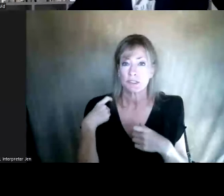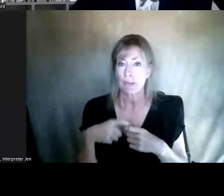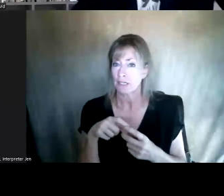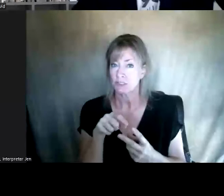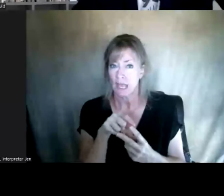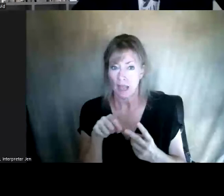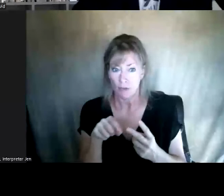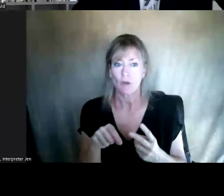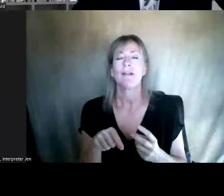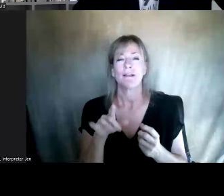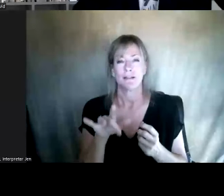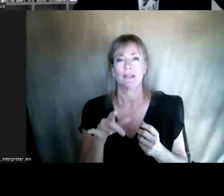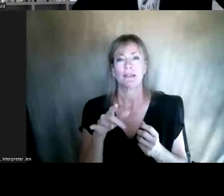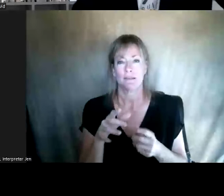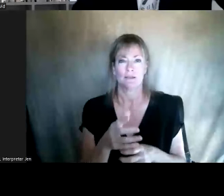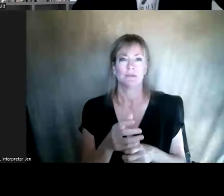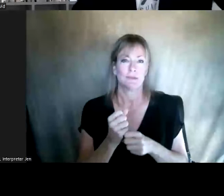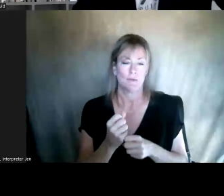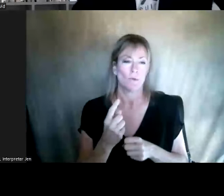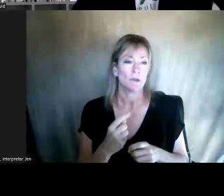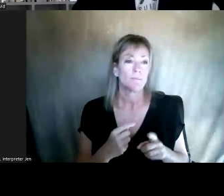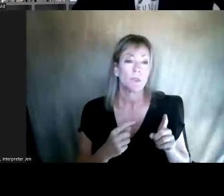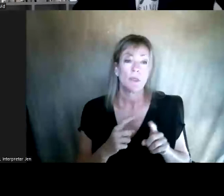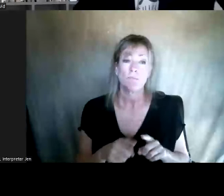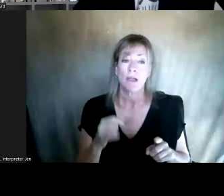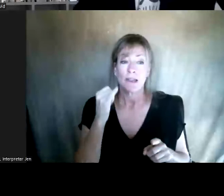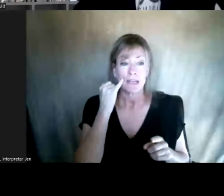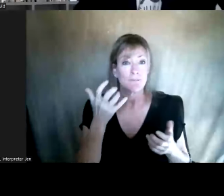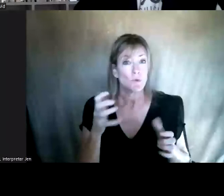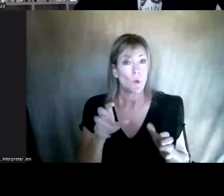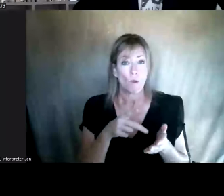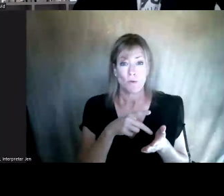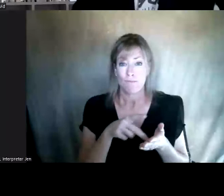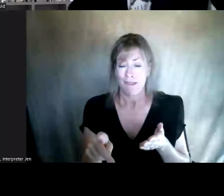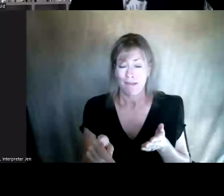OFF AND RUNNING. IF YOU DON'T WANT TO PAY FOR SOMETHING AND